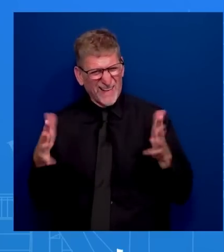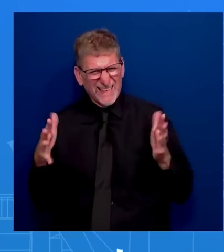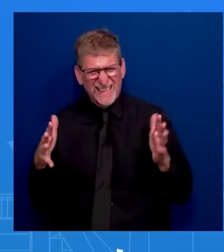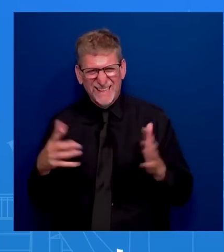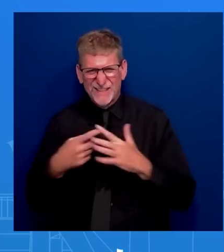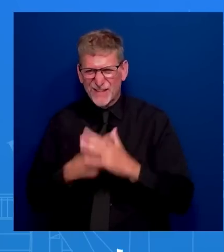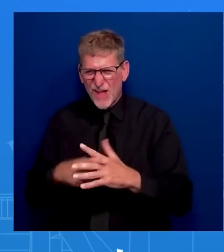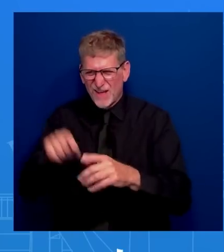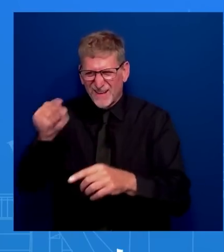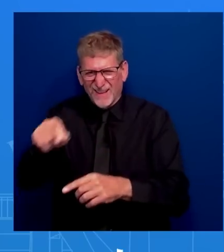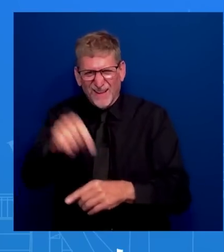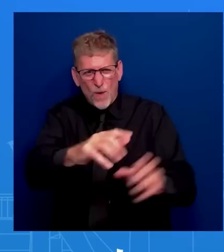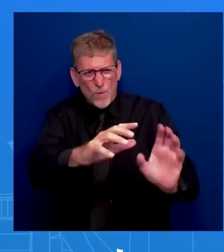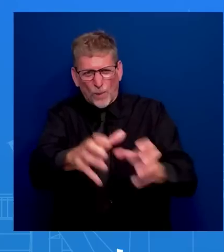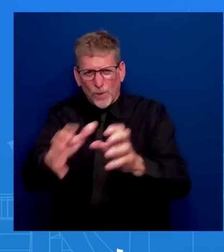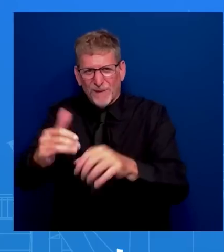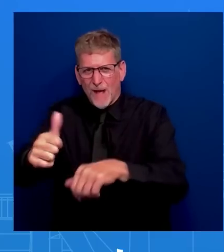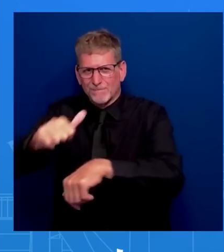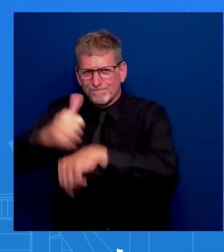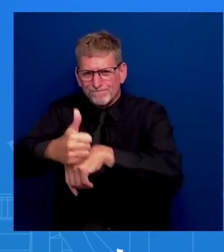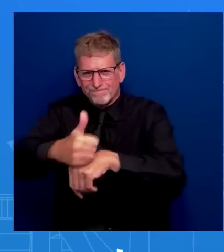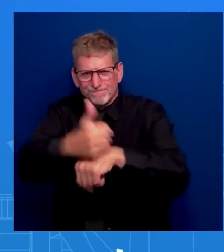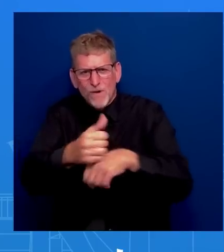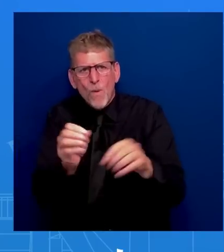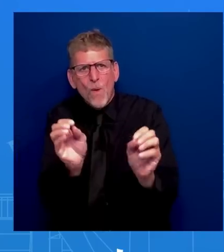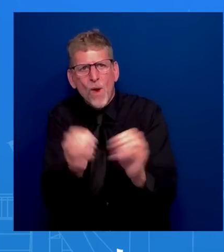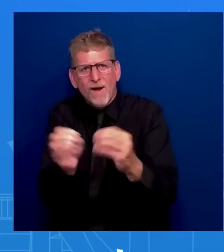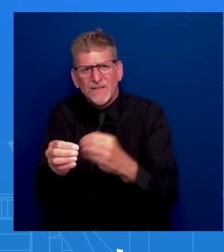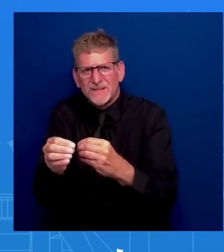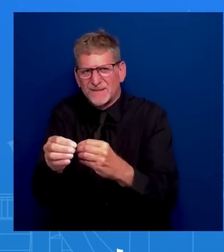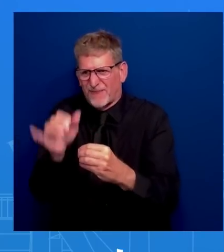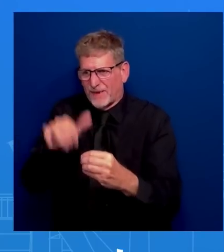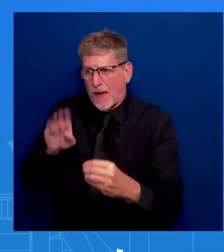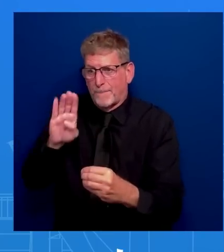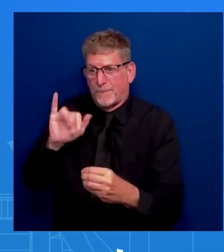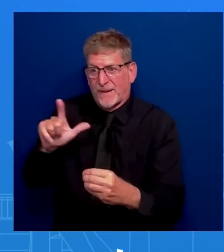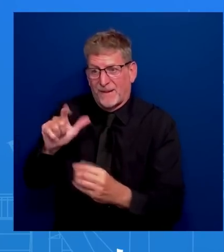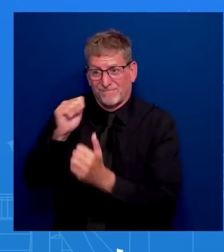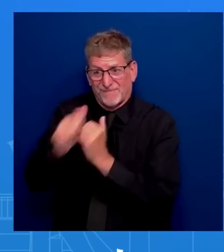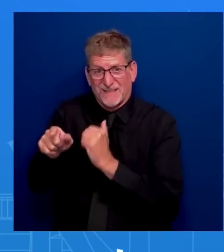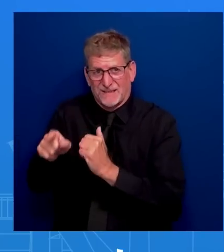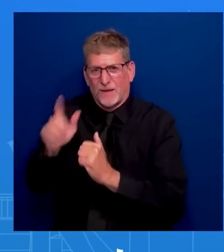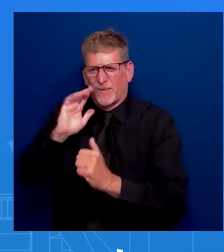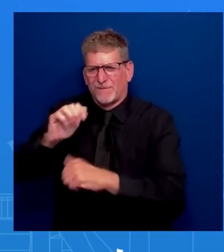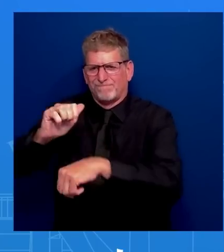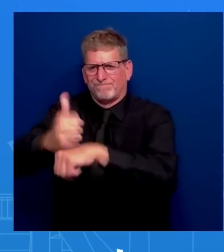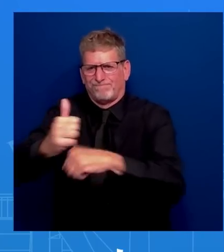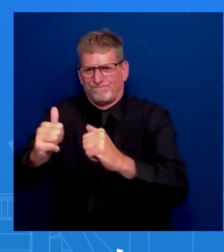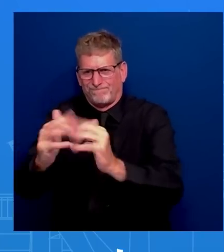And so we'll -- we'll have more details on that -- on that soon. But we are working hand-in-hand with private companies